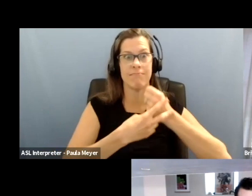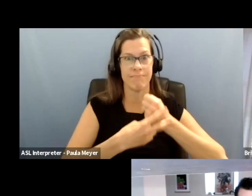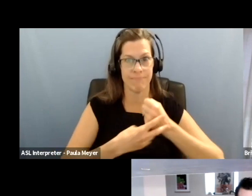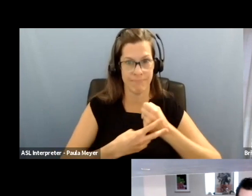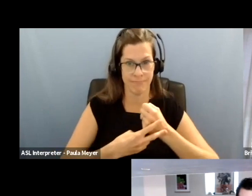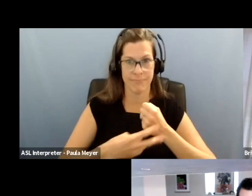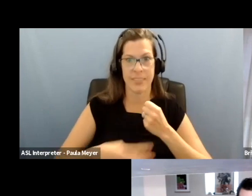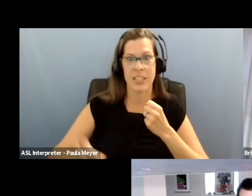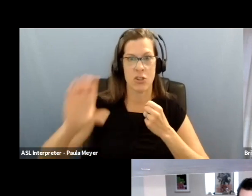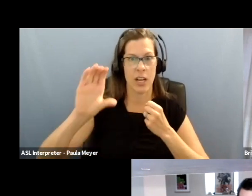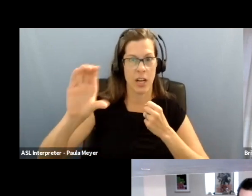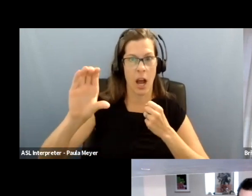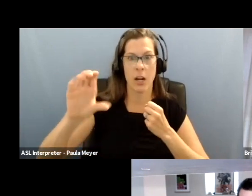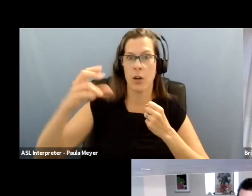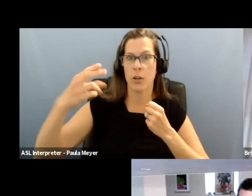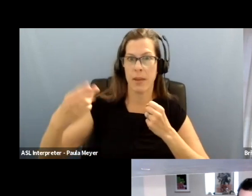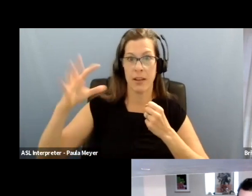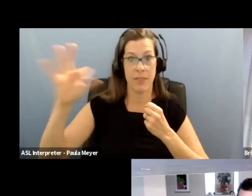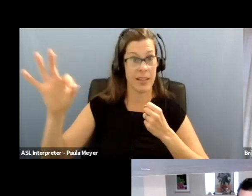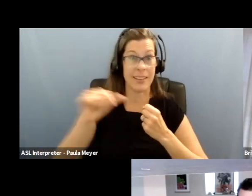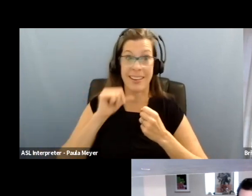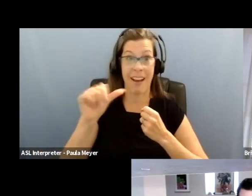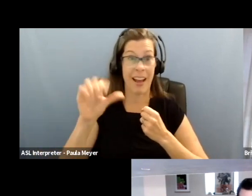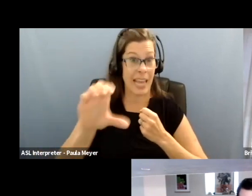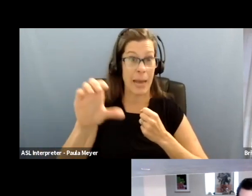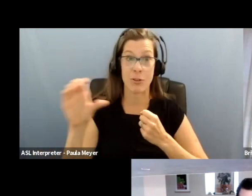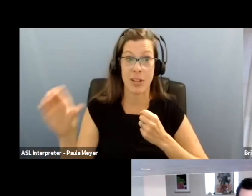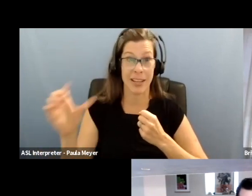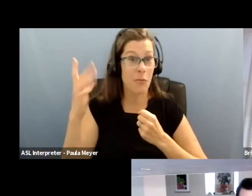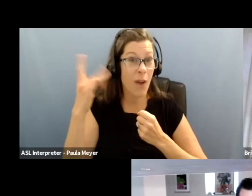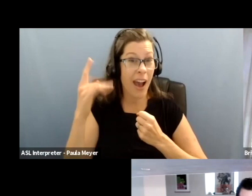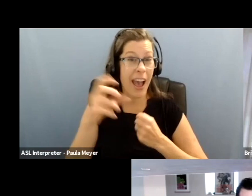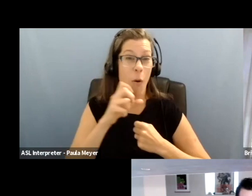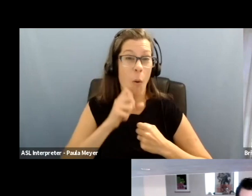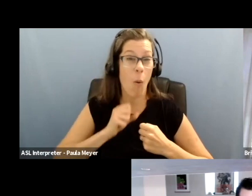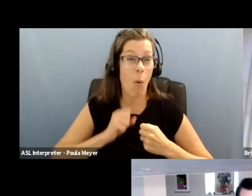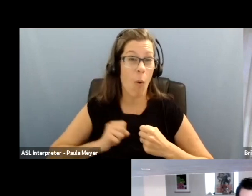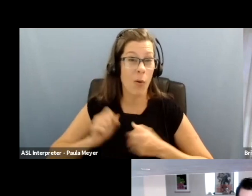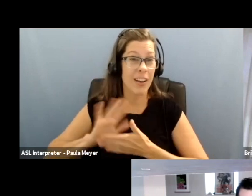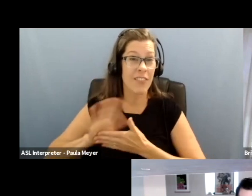that weren't captioned because of how old they are. But we use a software that's relatively affordable.